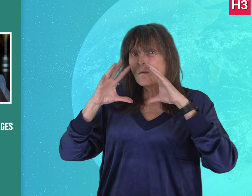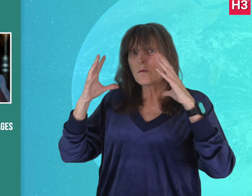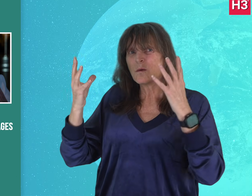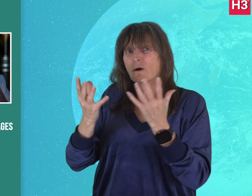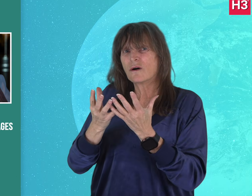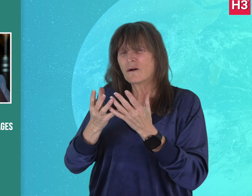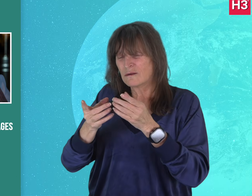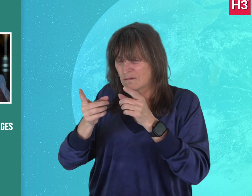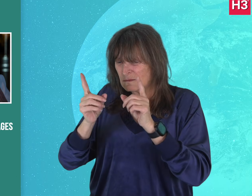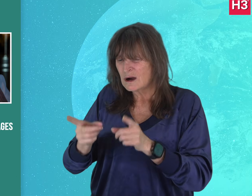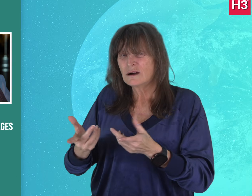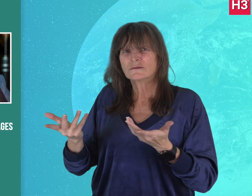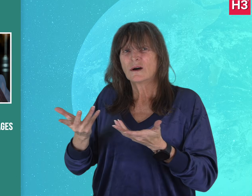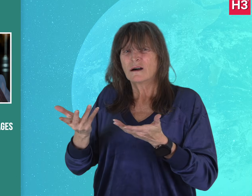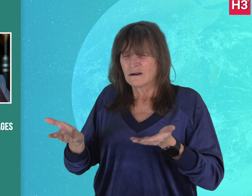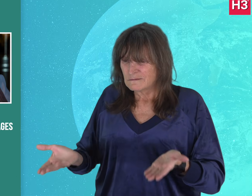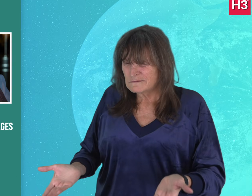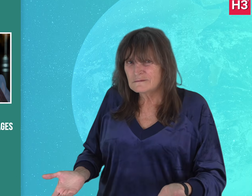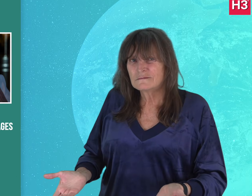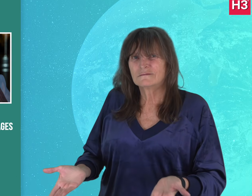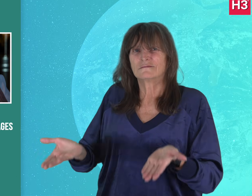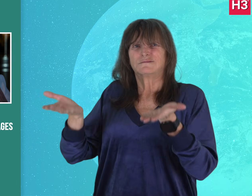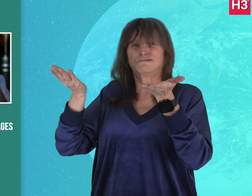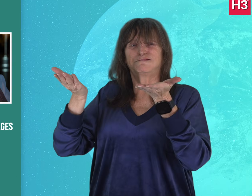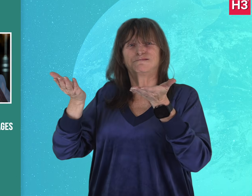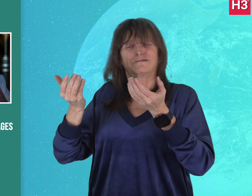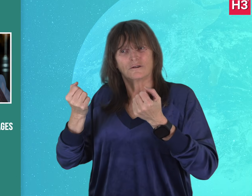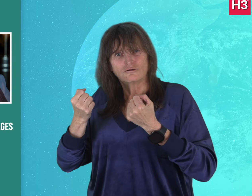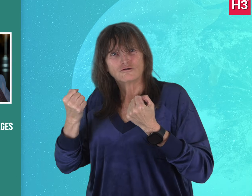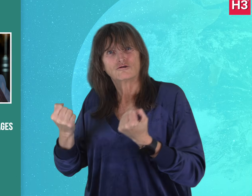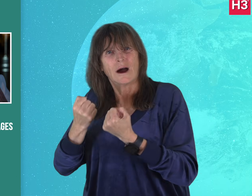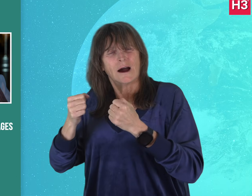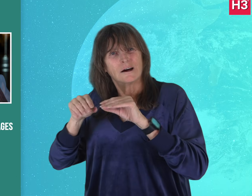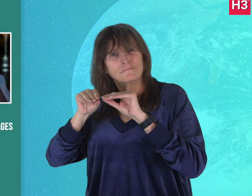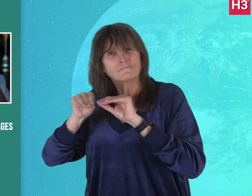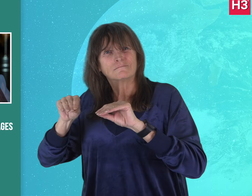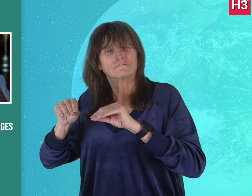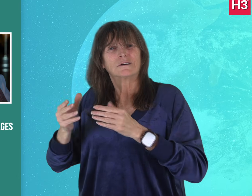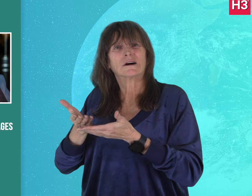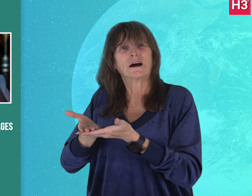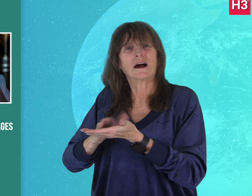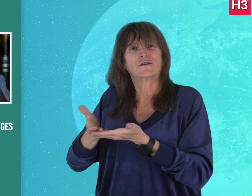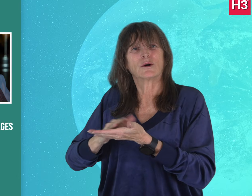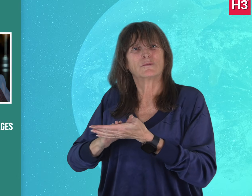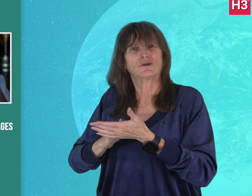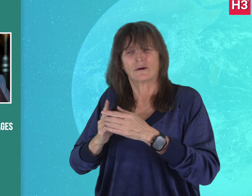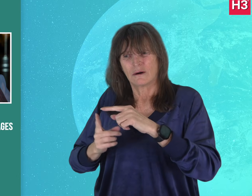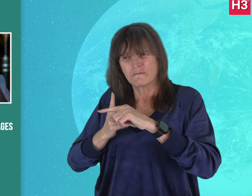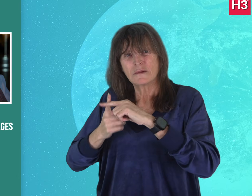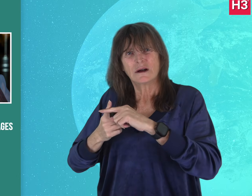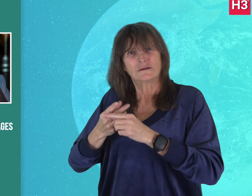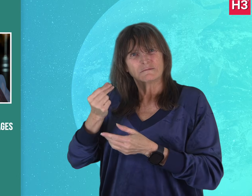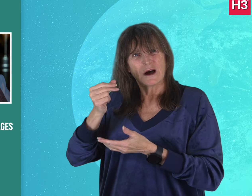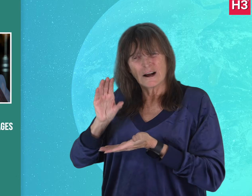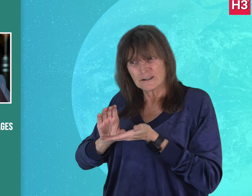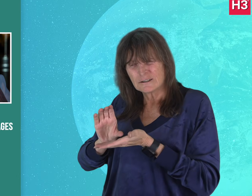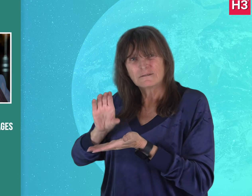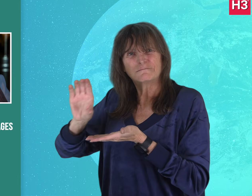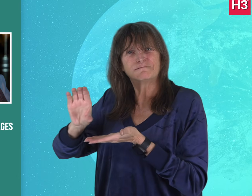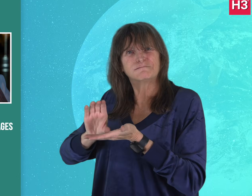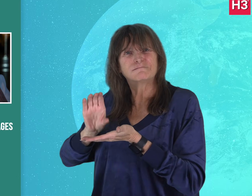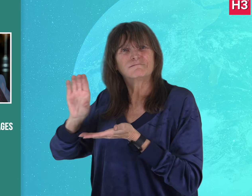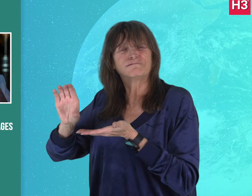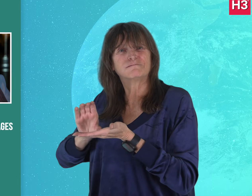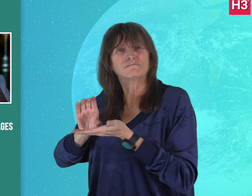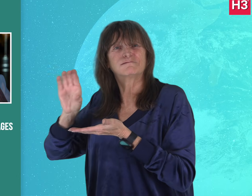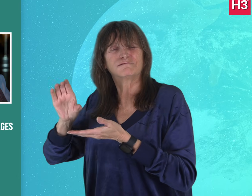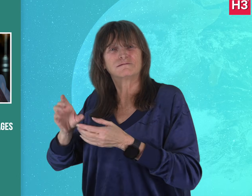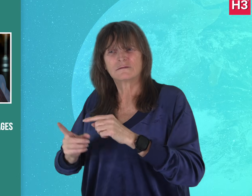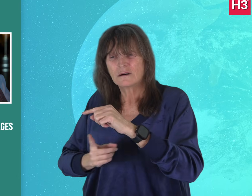interpreters, more investment, and stronger standards